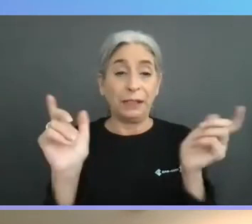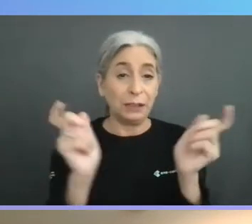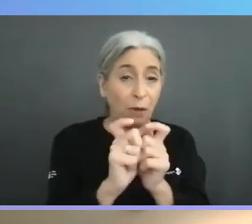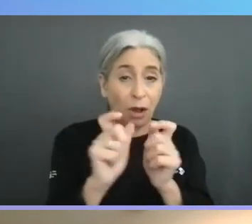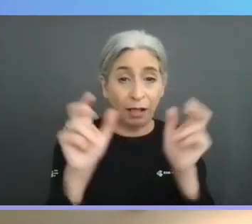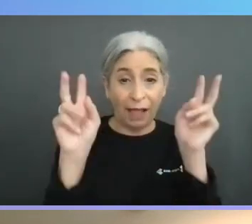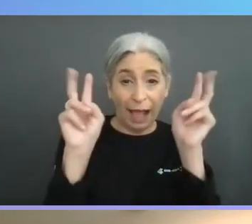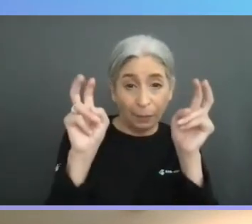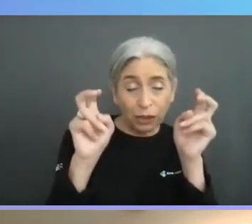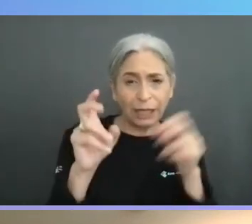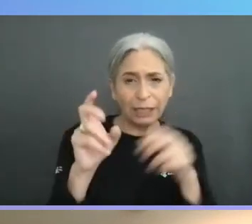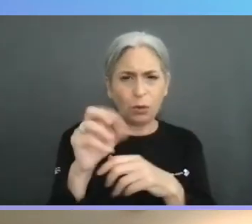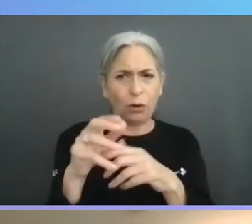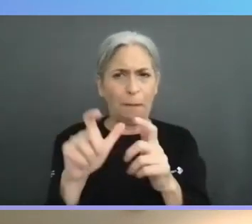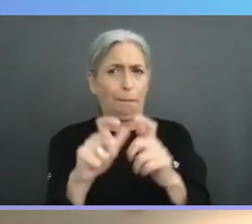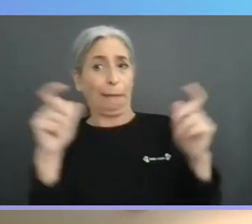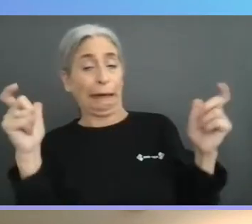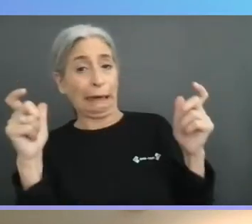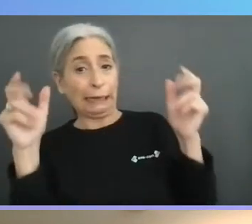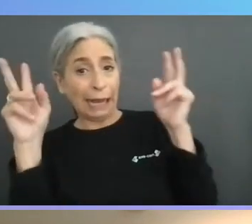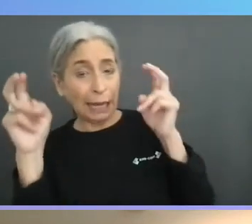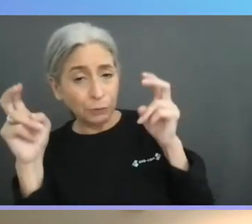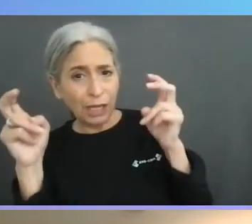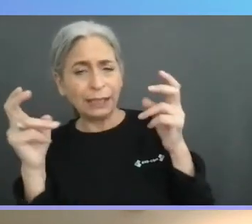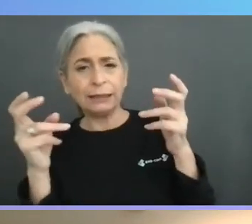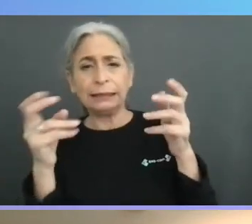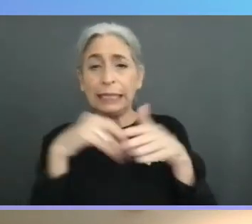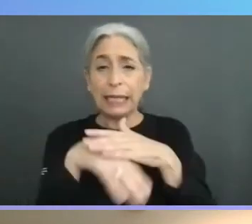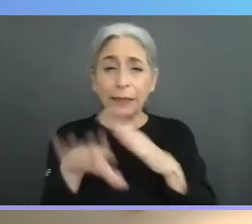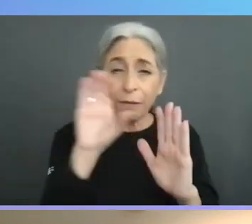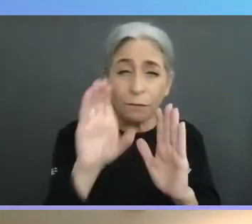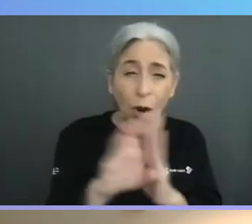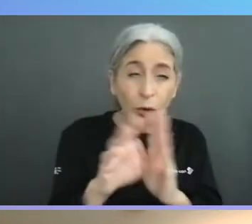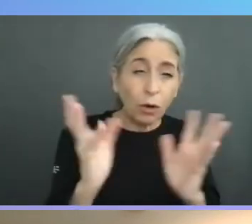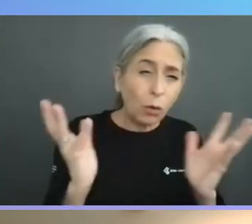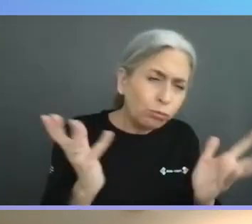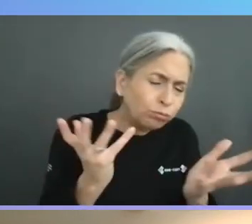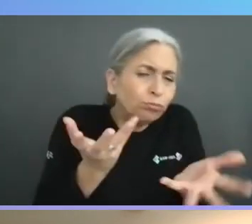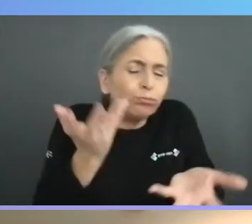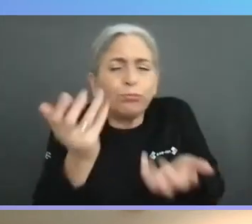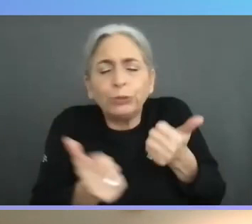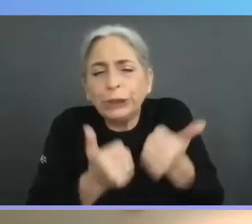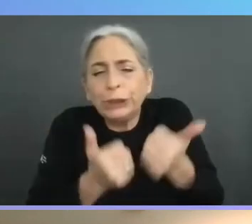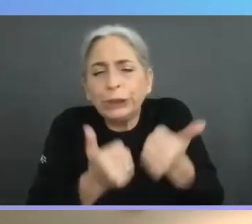take up a lot of, of real estate in the photo? Also, physical